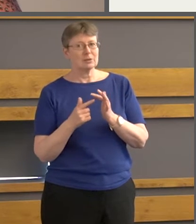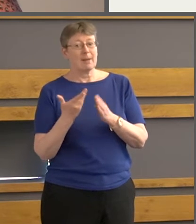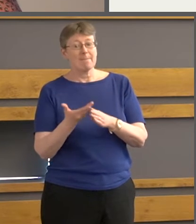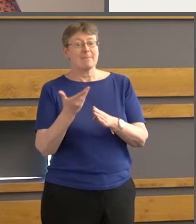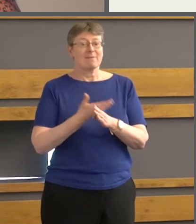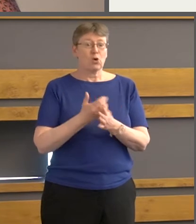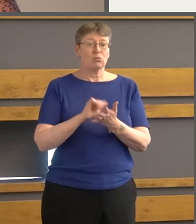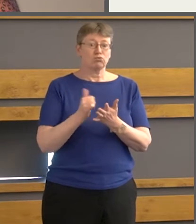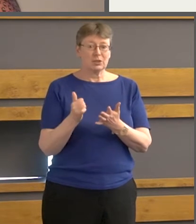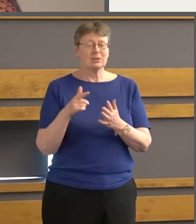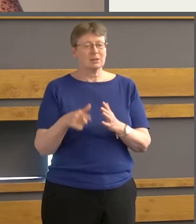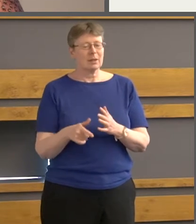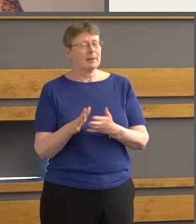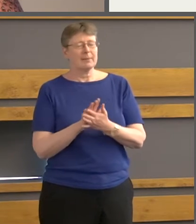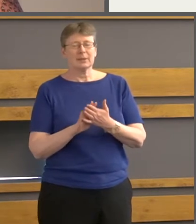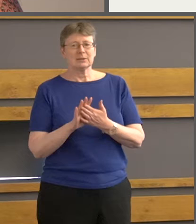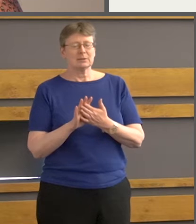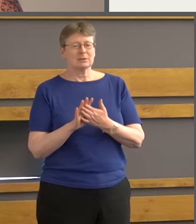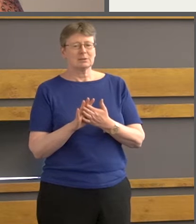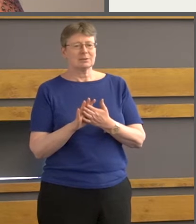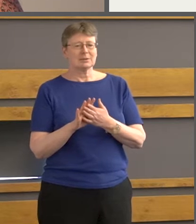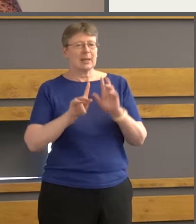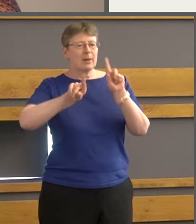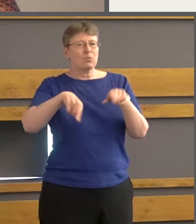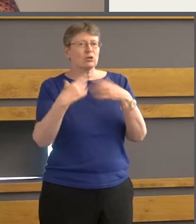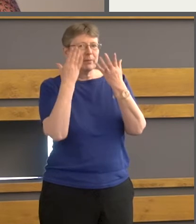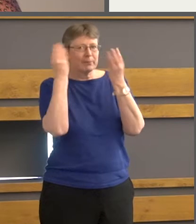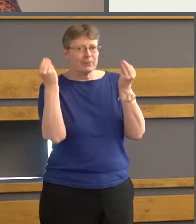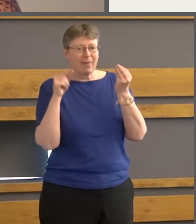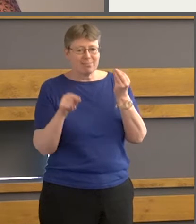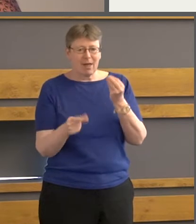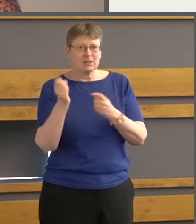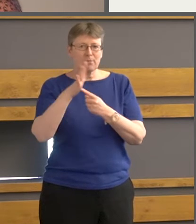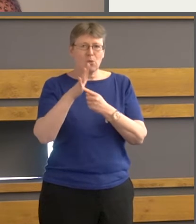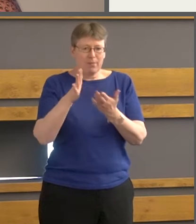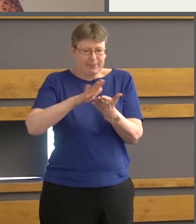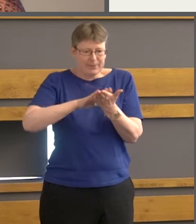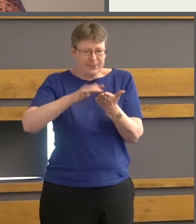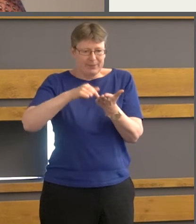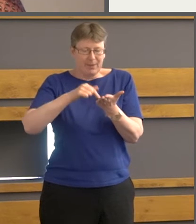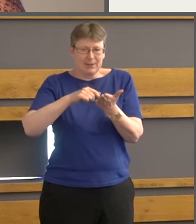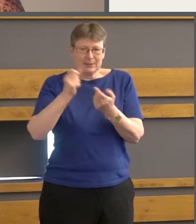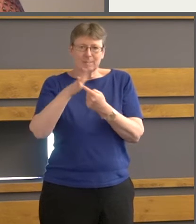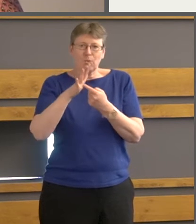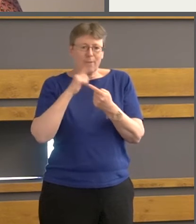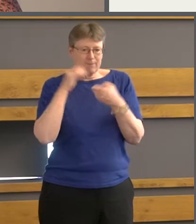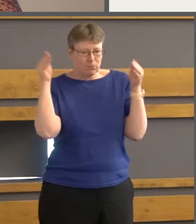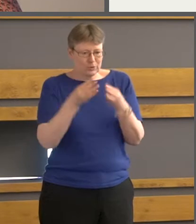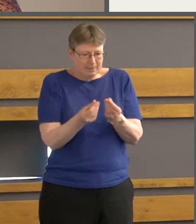in a manner that then doesn't allow us to forget the surface onto which her work is made, bringing into focus the materials, production methods,